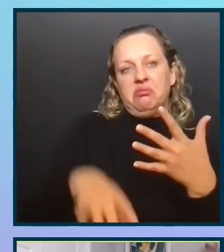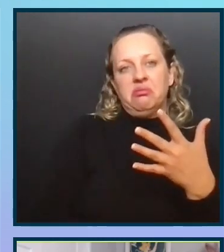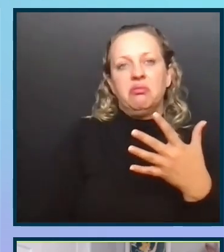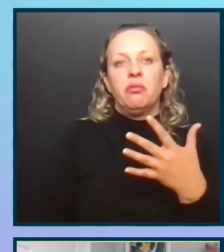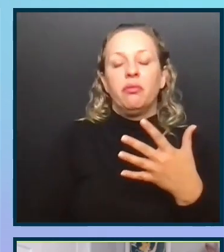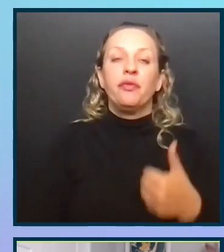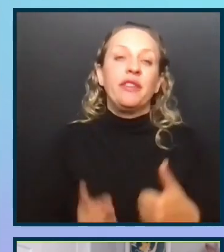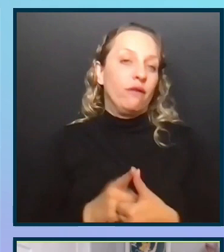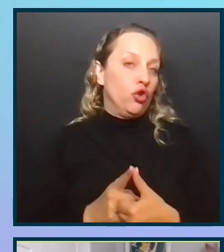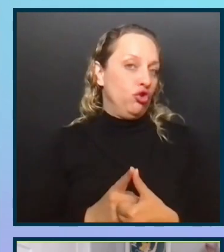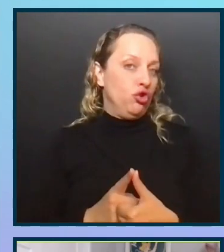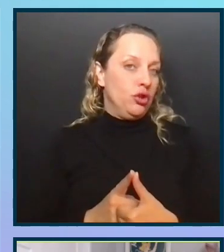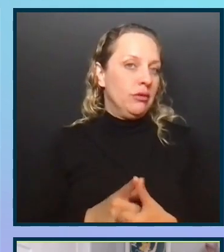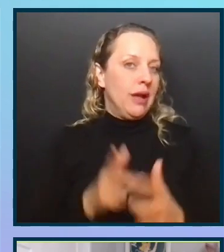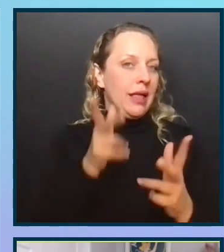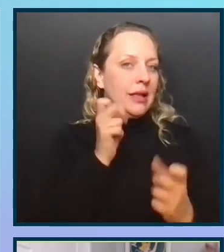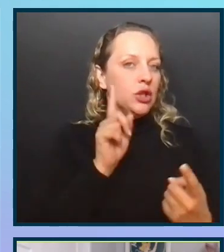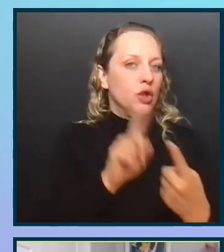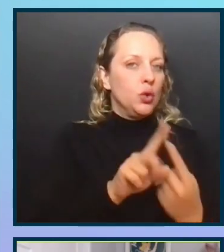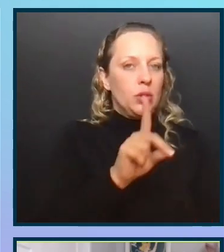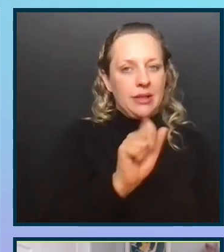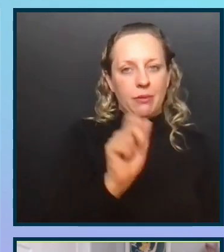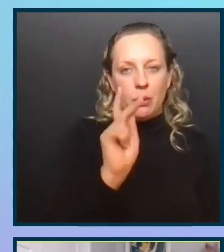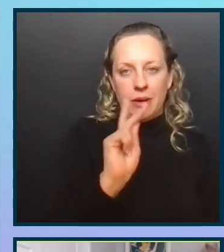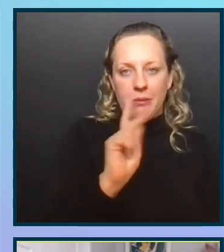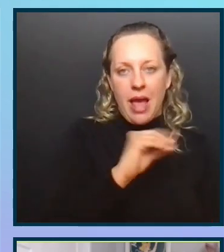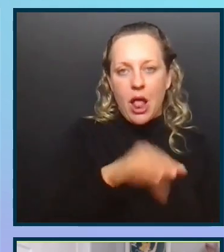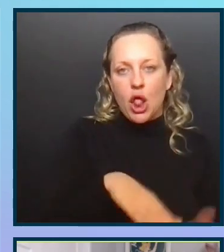Well, first off, listen to disabled people and learn.